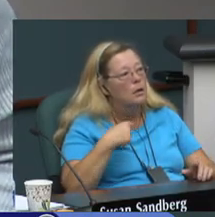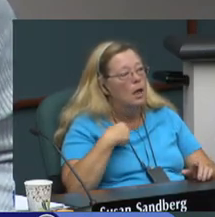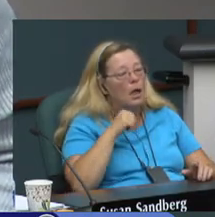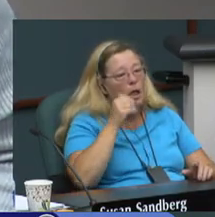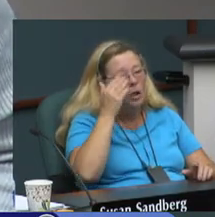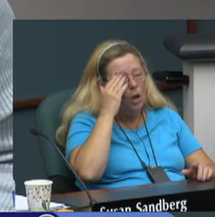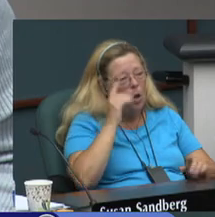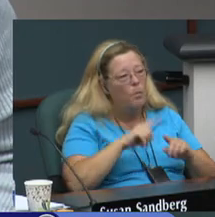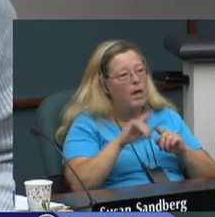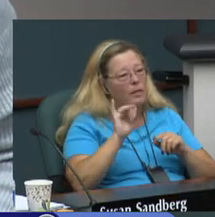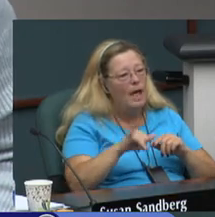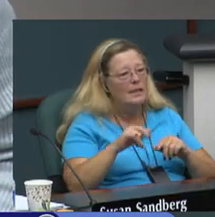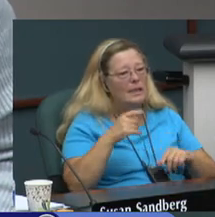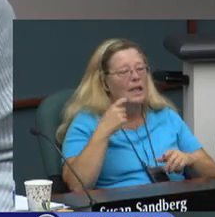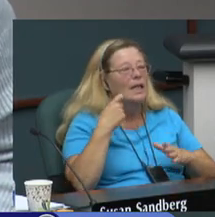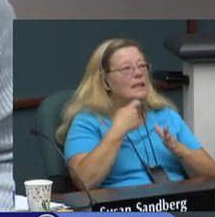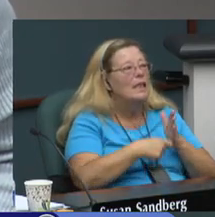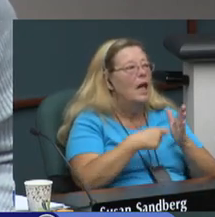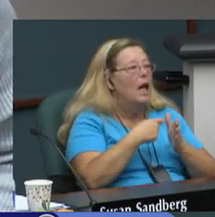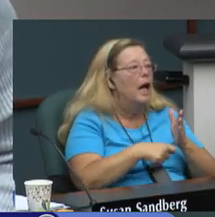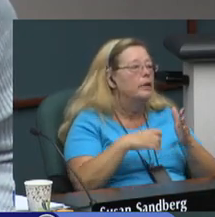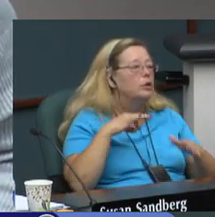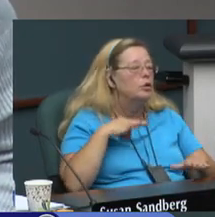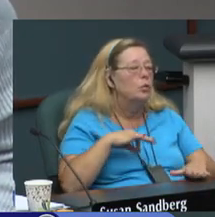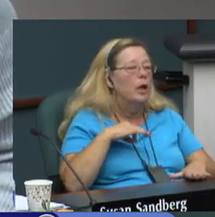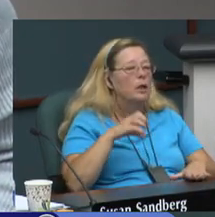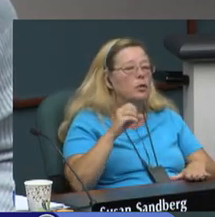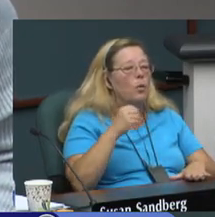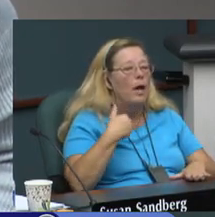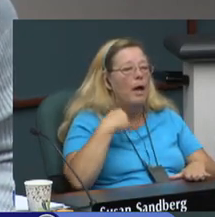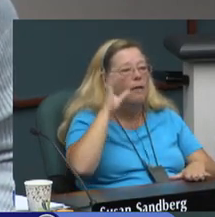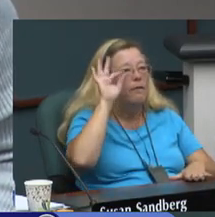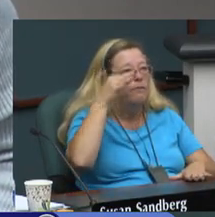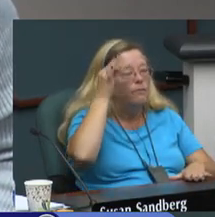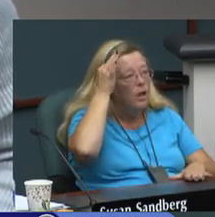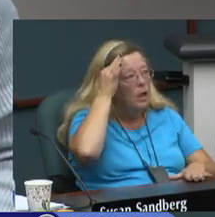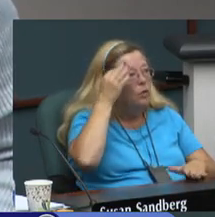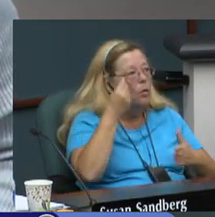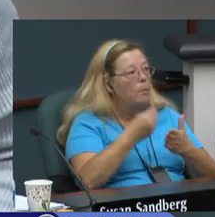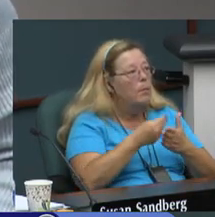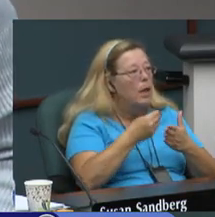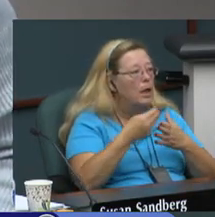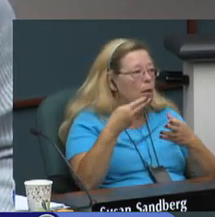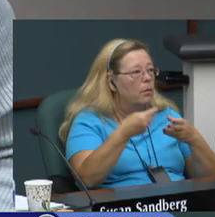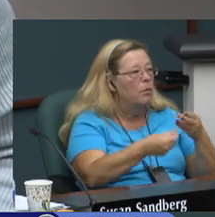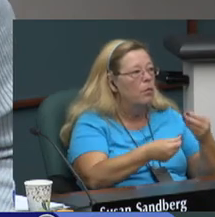project so that has federal dollars so the rents that are charged are what